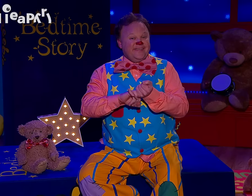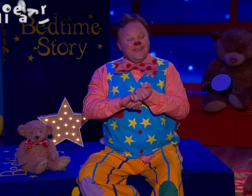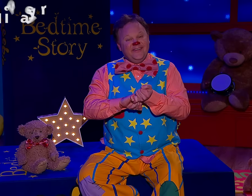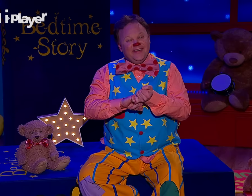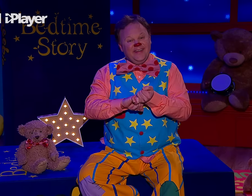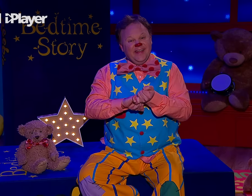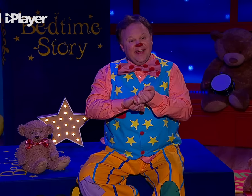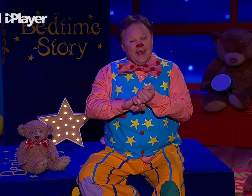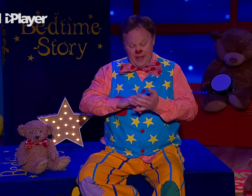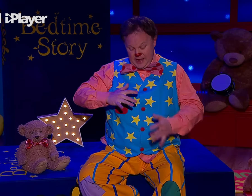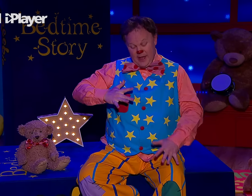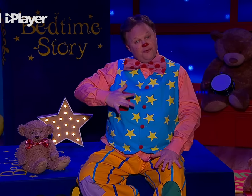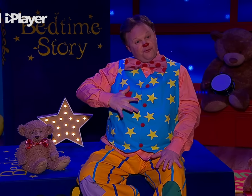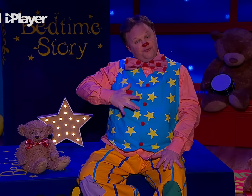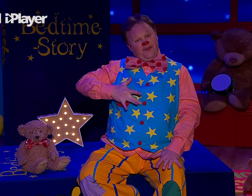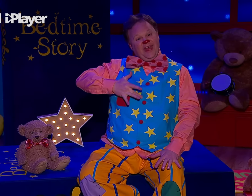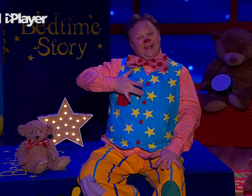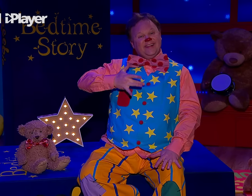susan feels